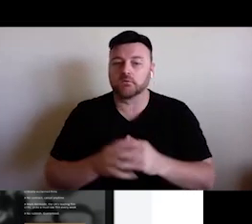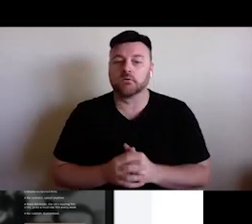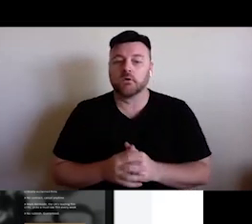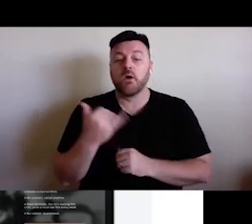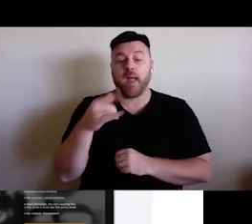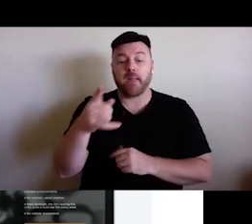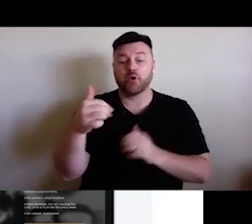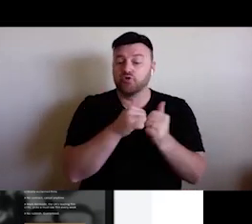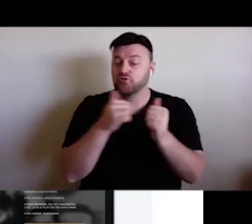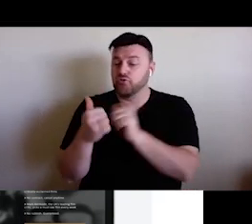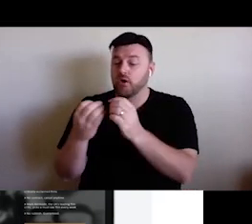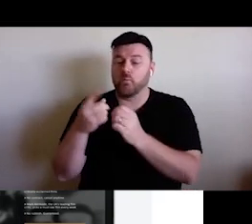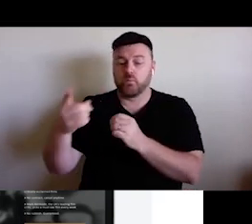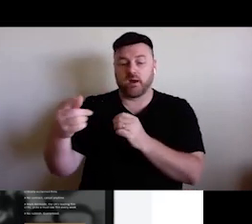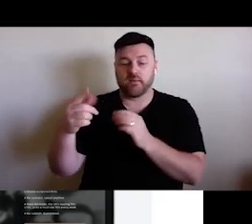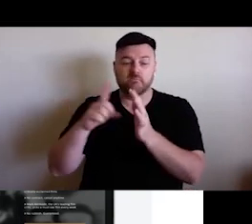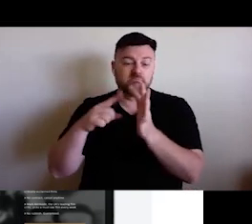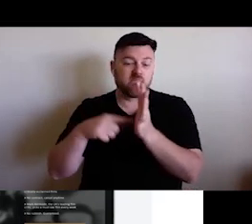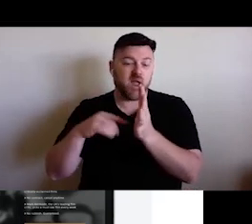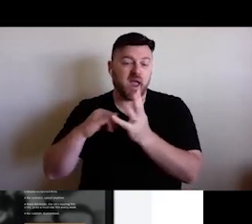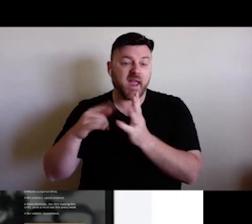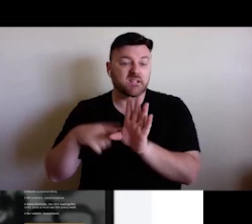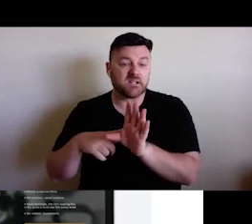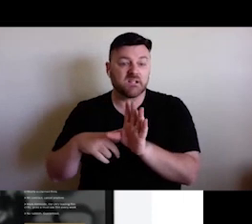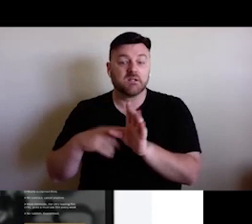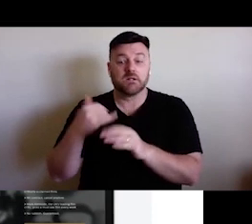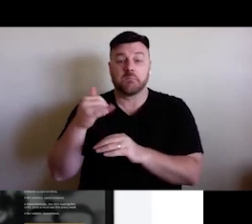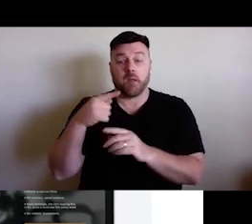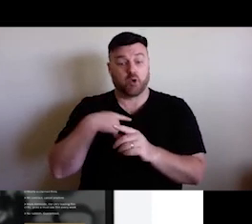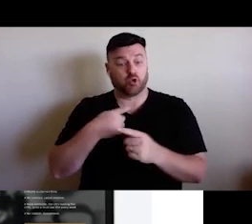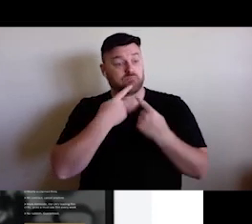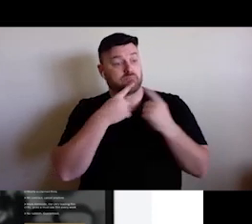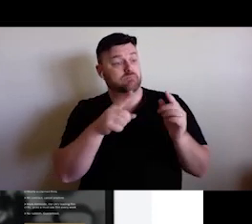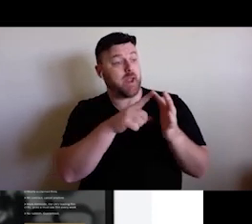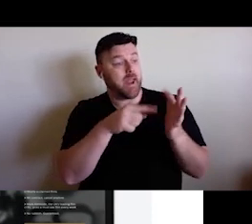and they'll pay you directly for that. YouTube has Famebit, where